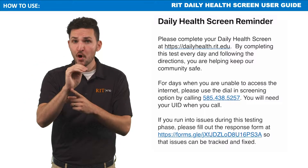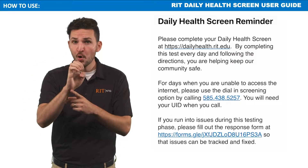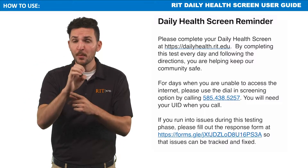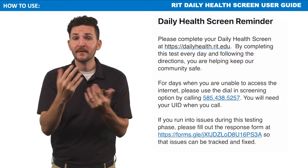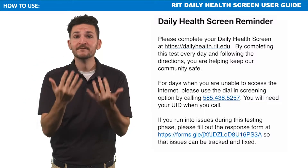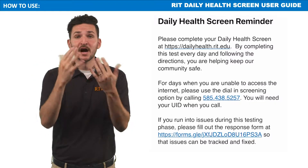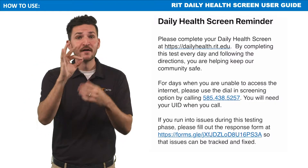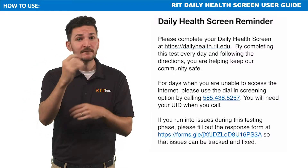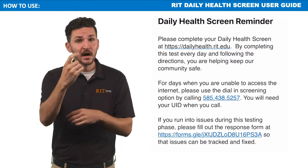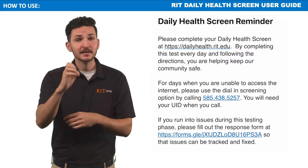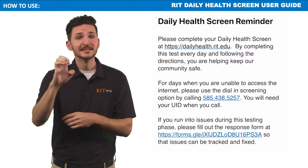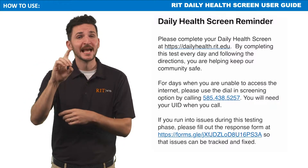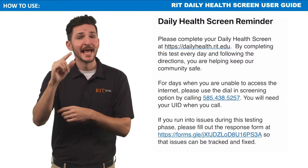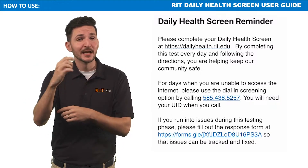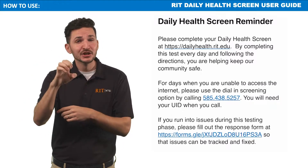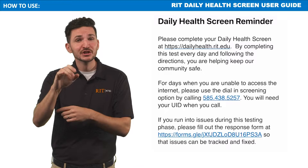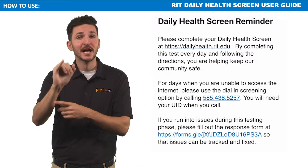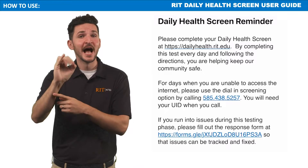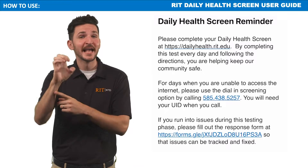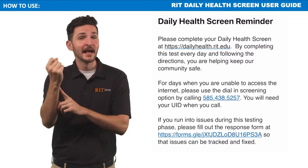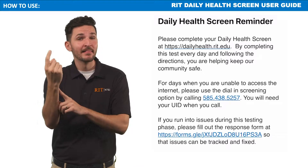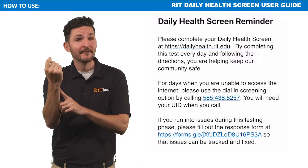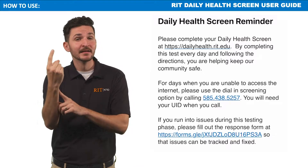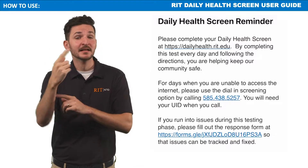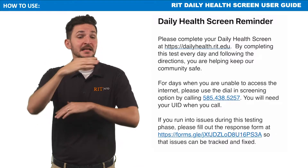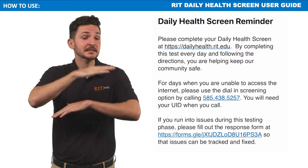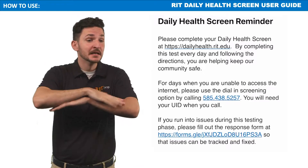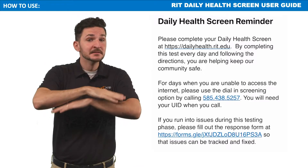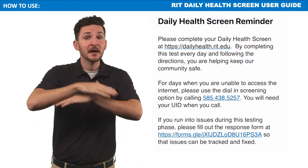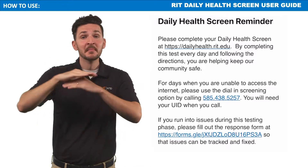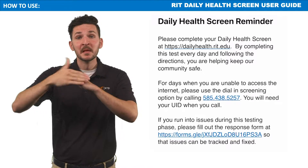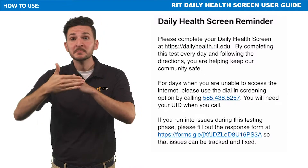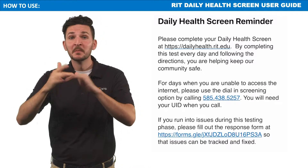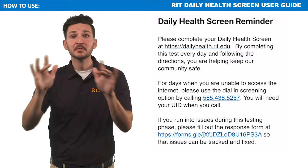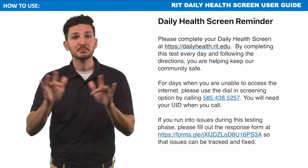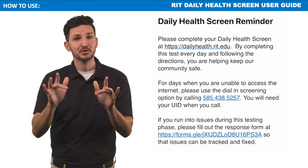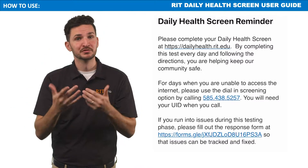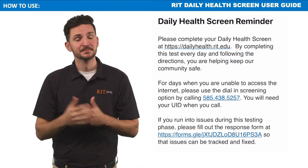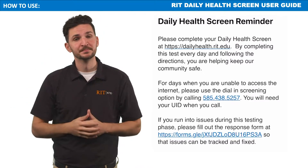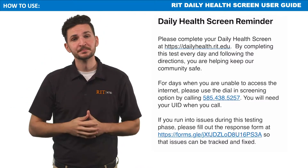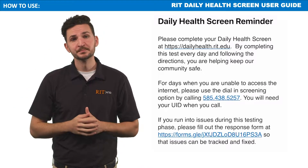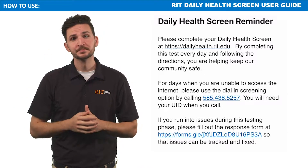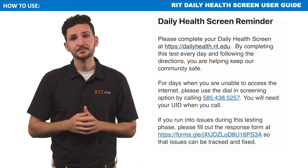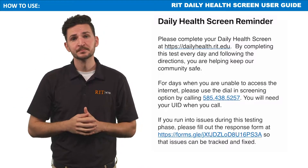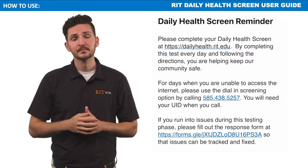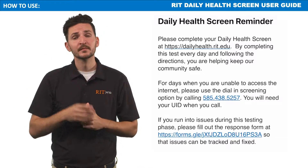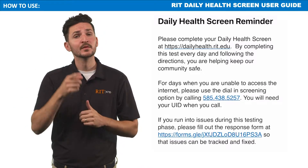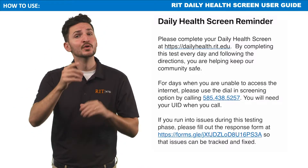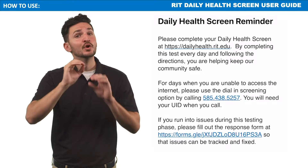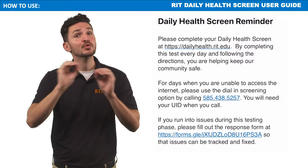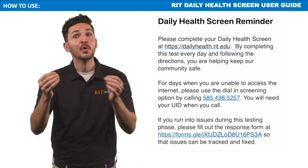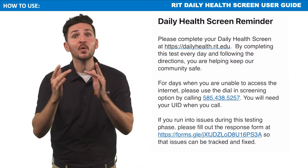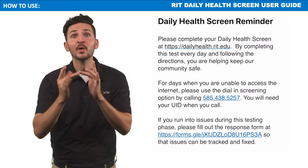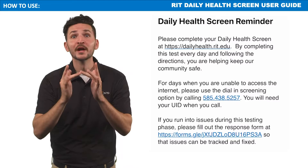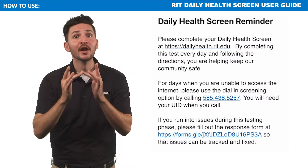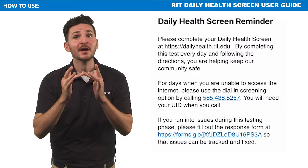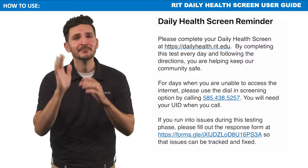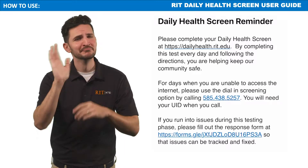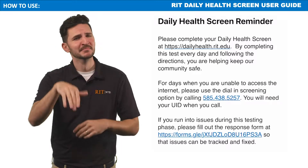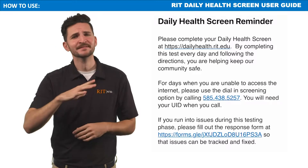It will also work in Chrome, Firefox, Edge, and IE 11 desktop or laptop computer browsers.